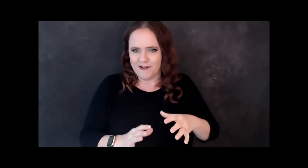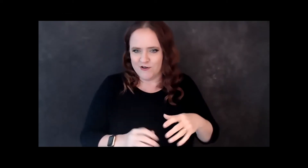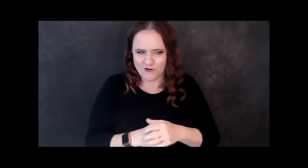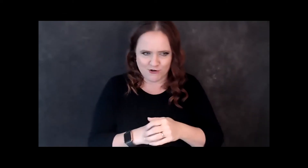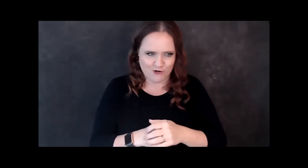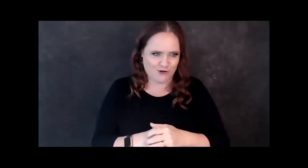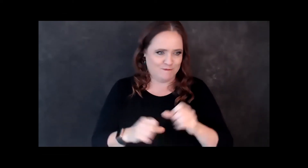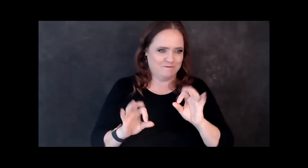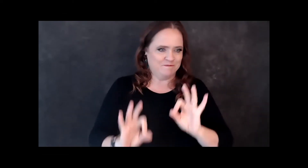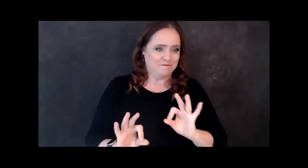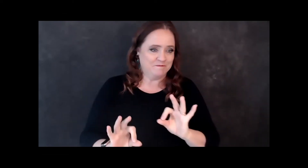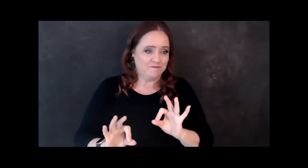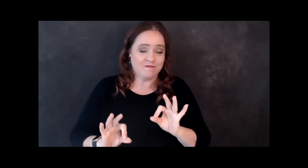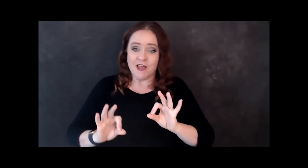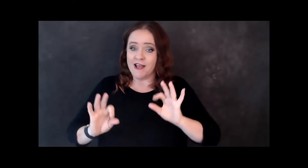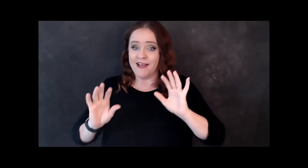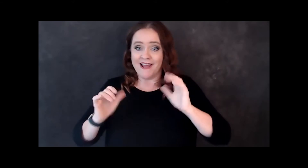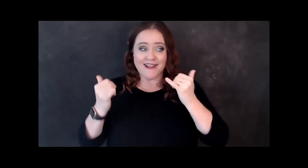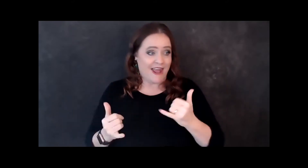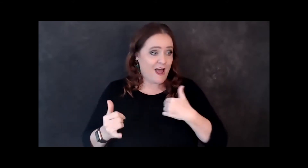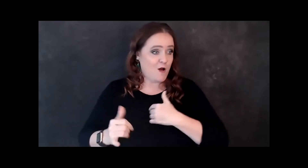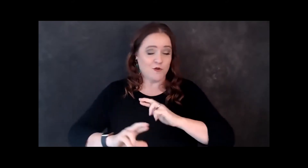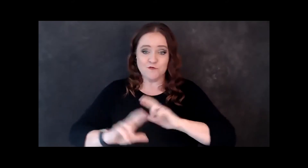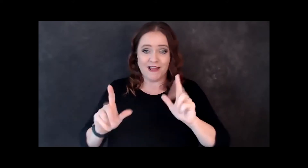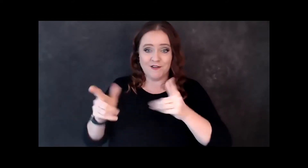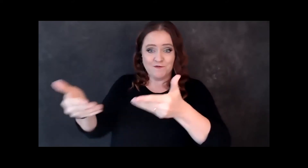as the access coordinator.